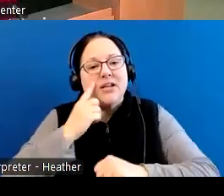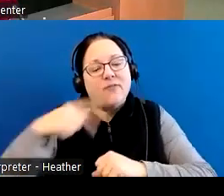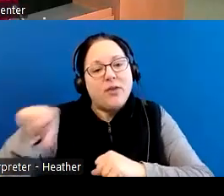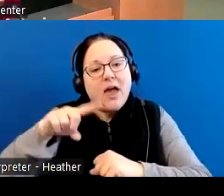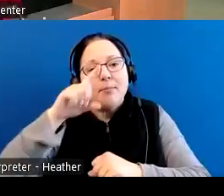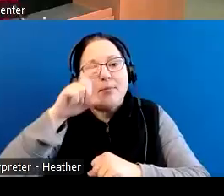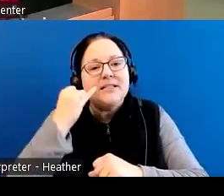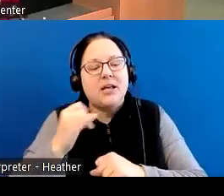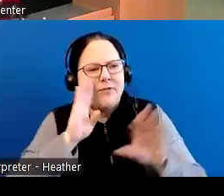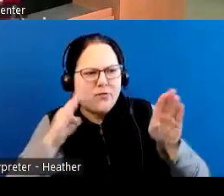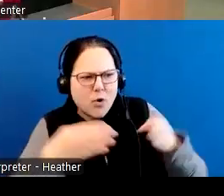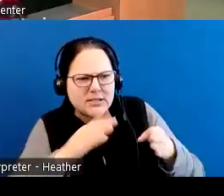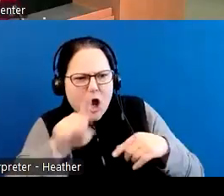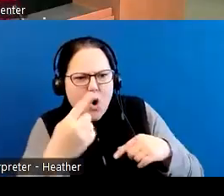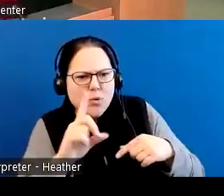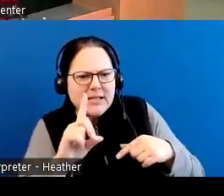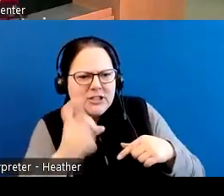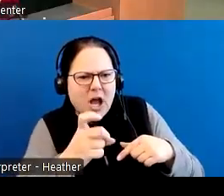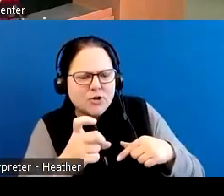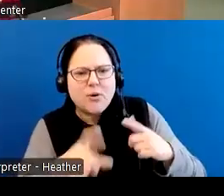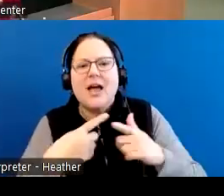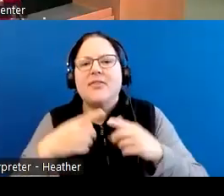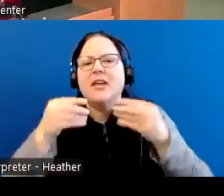diagnose people when you're a third year medical student, you might lose some of your empathy